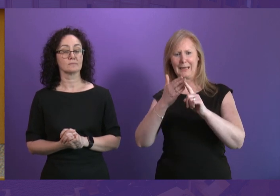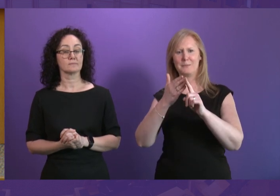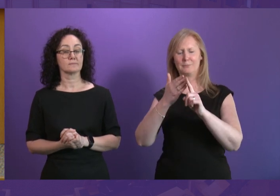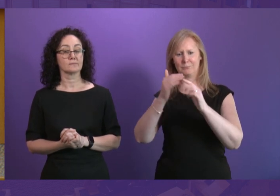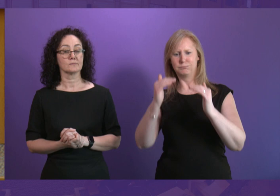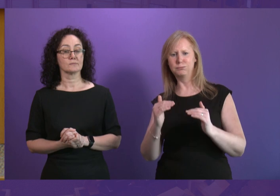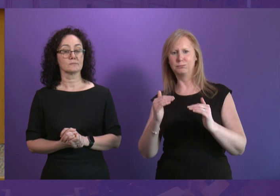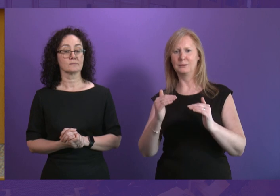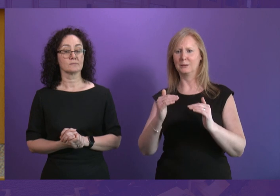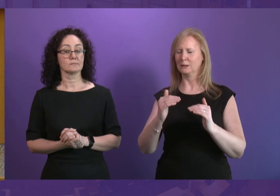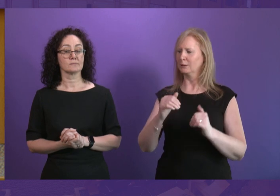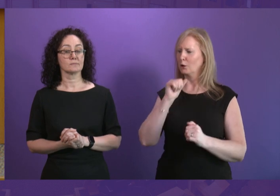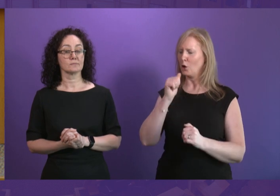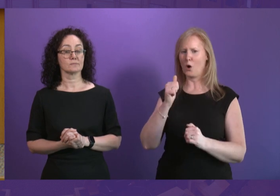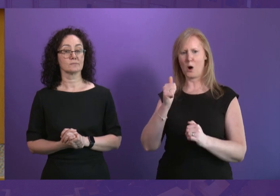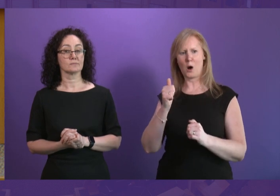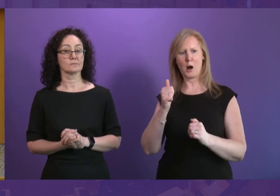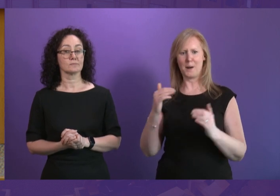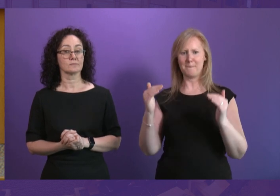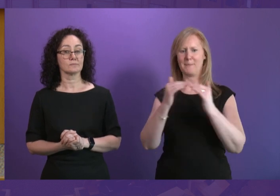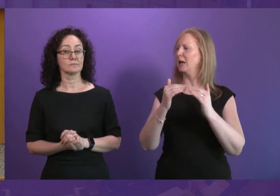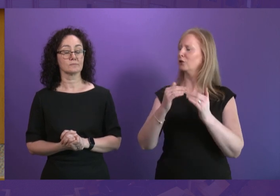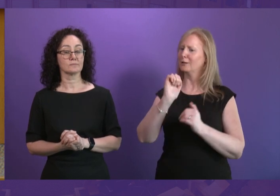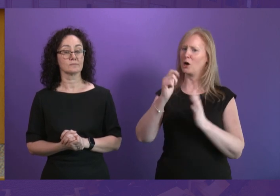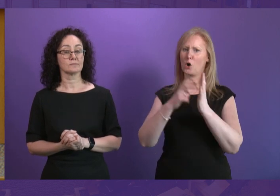holder that does not meet its contractual obligations? Given that satisfaction levels